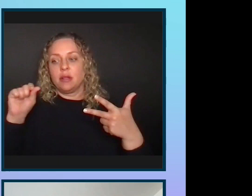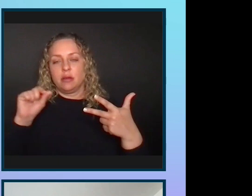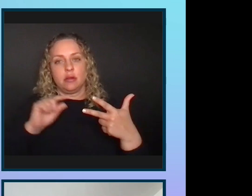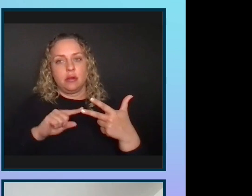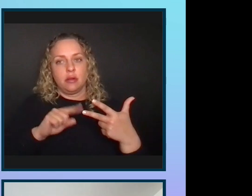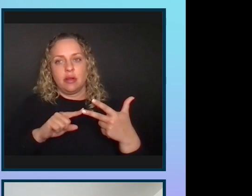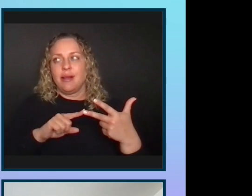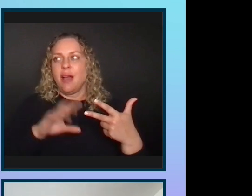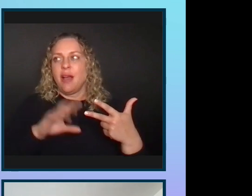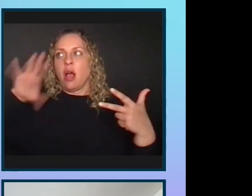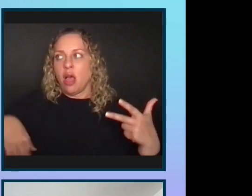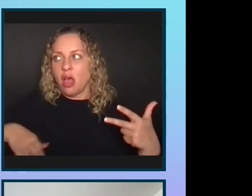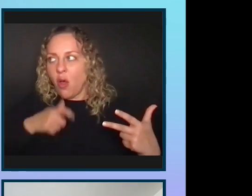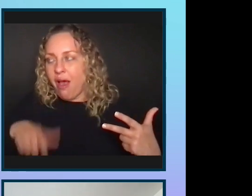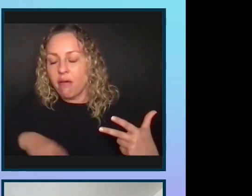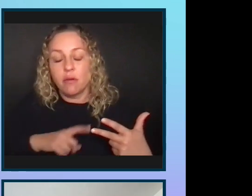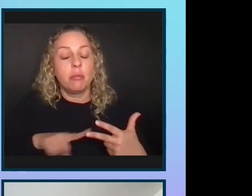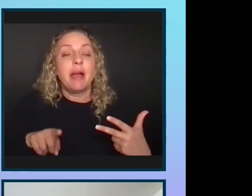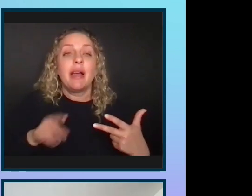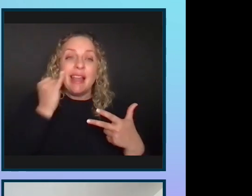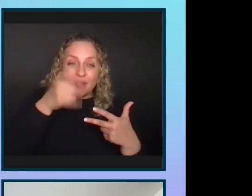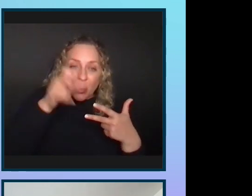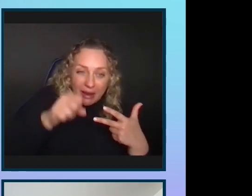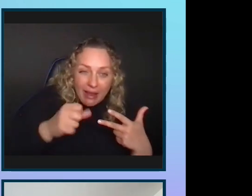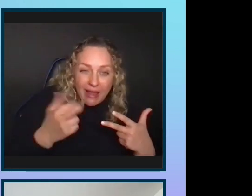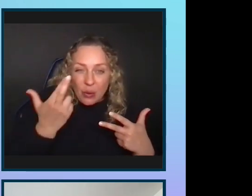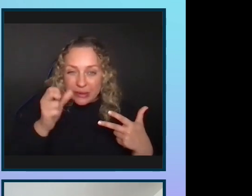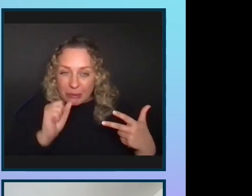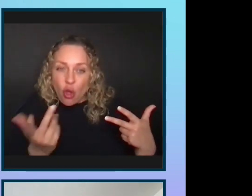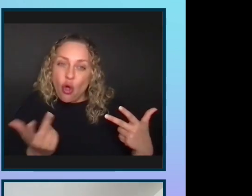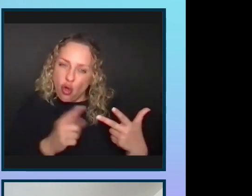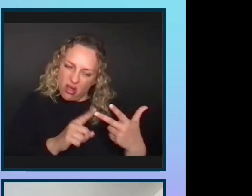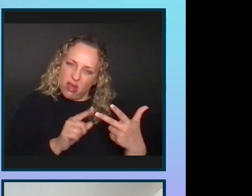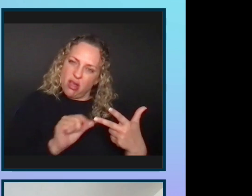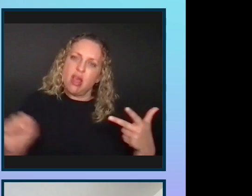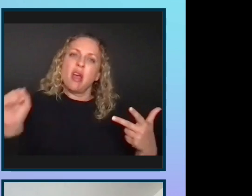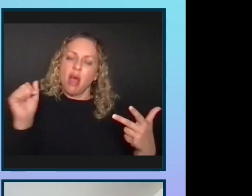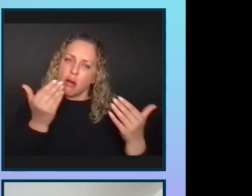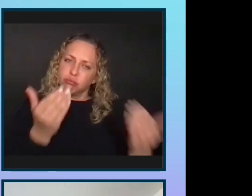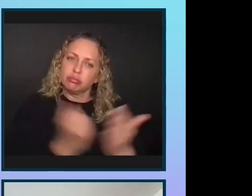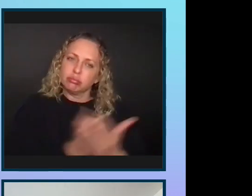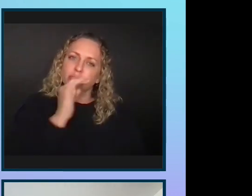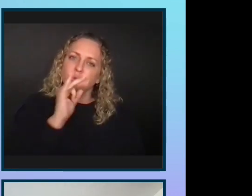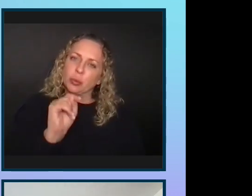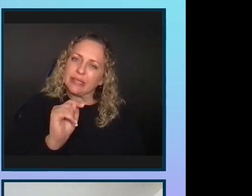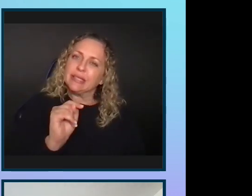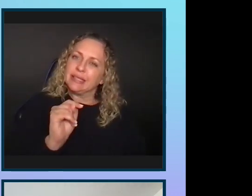if it is possible and reasonable for you to adhere to those like guidelines, by all means like do so, is just not absolutely essential.